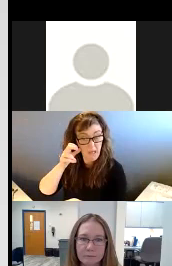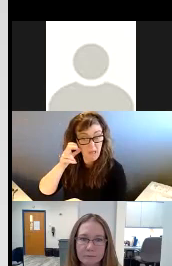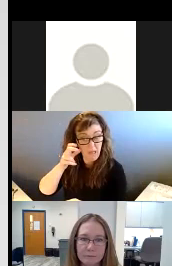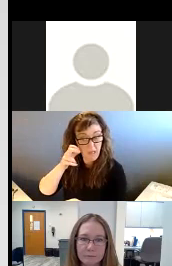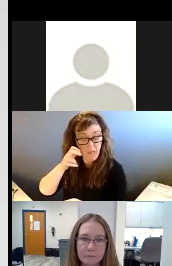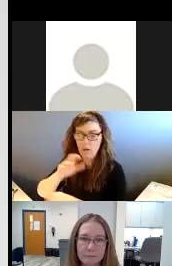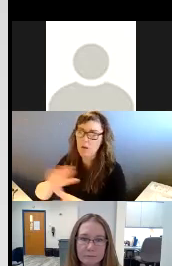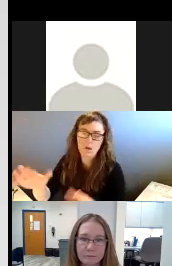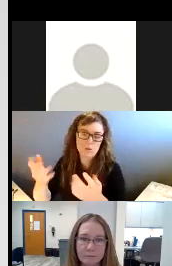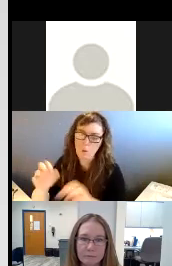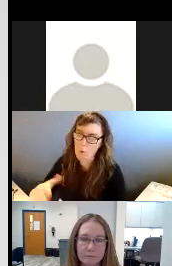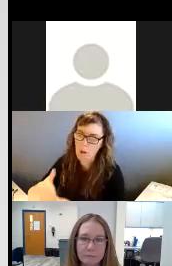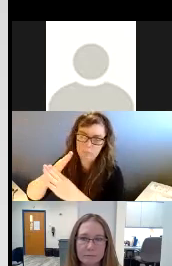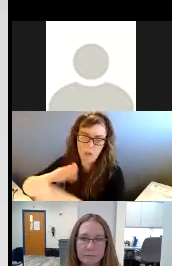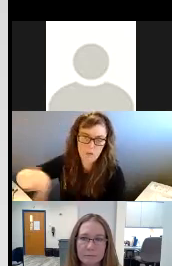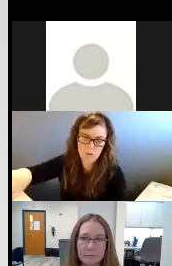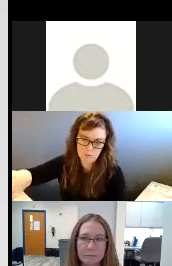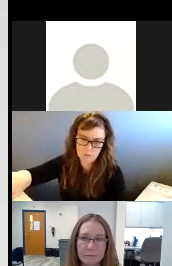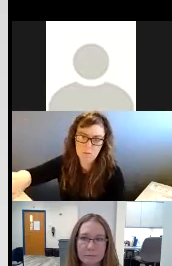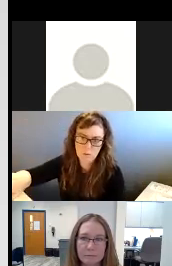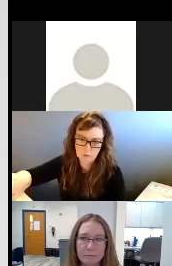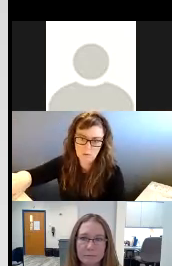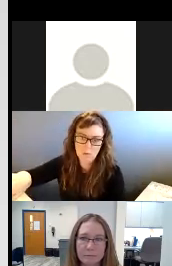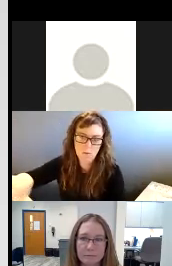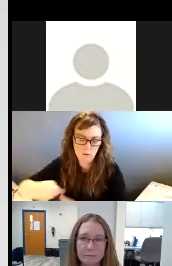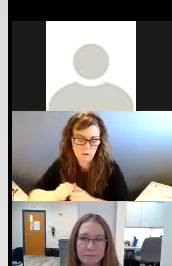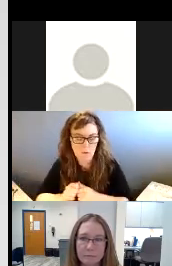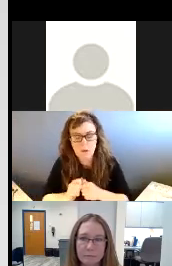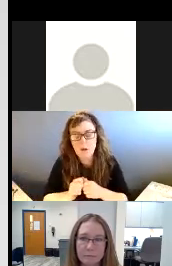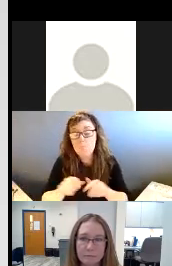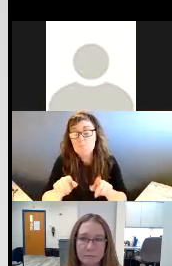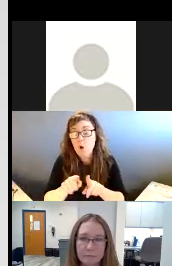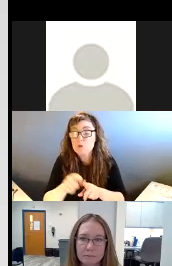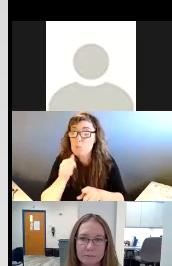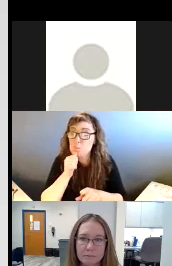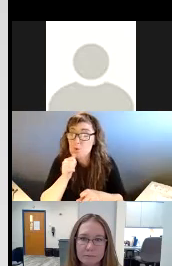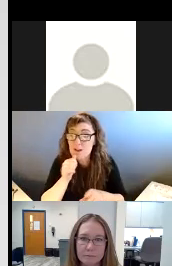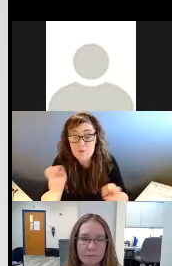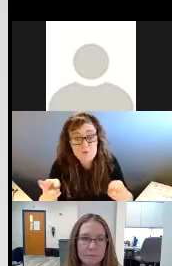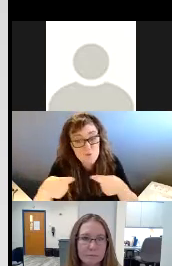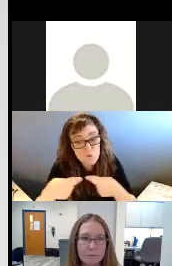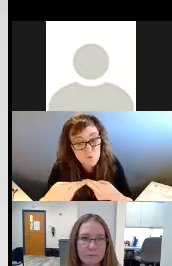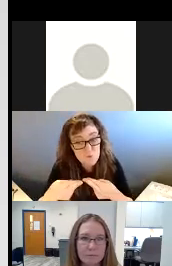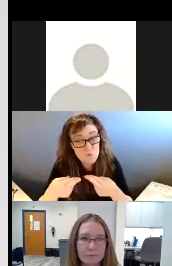ENVIRONMENT, PRIVATE OFFICE IF POSSIBLE, OTHERS ARE OUT OF EARSHOT, CAN'T SEE OR OVERHEAR PATIENT